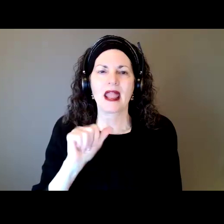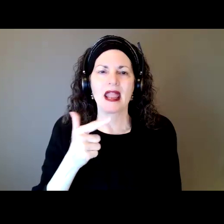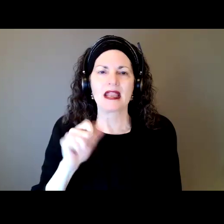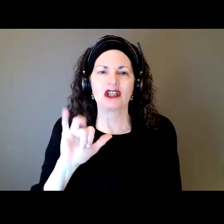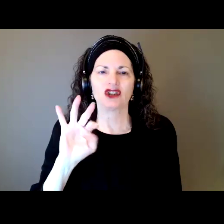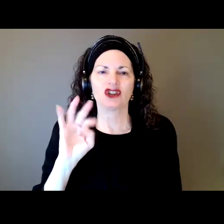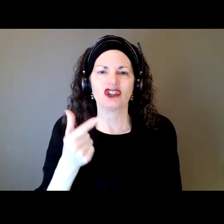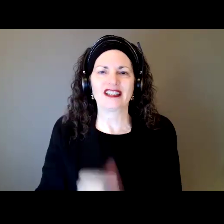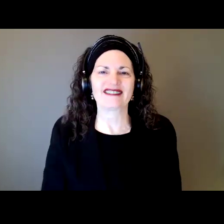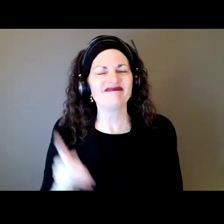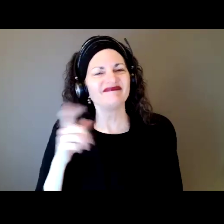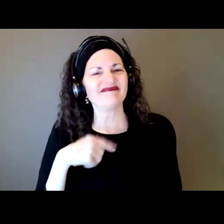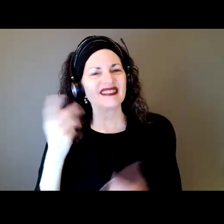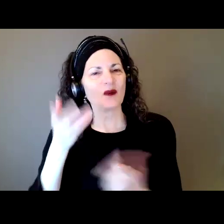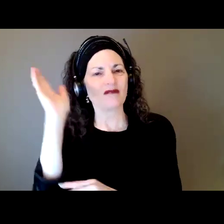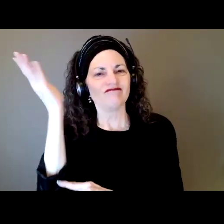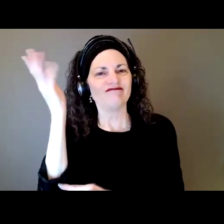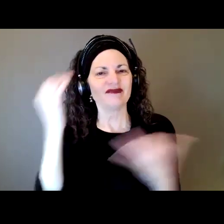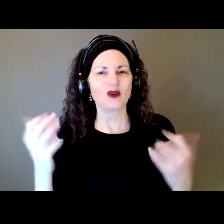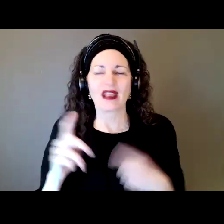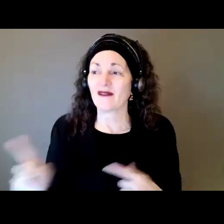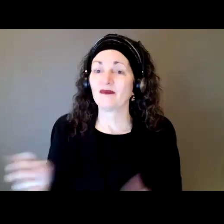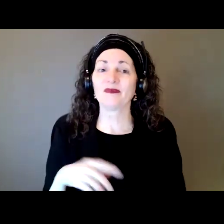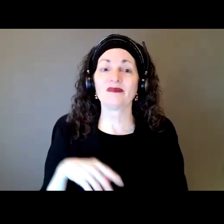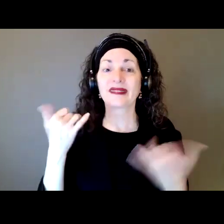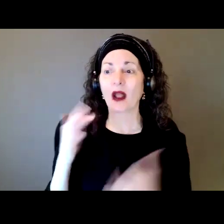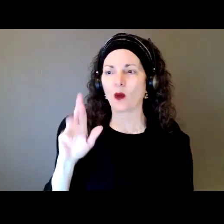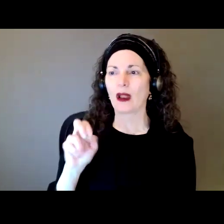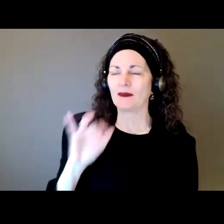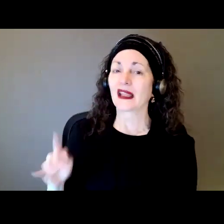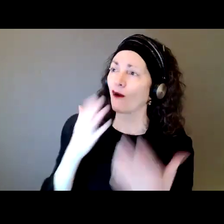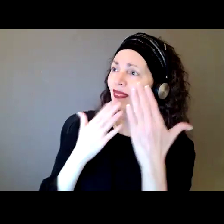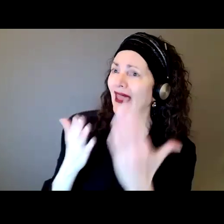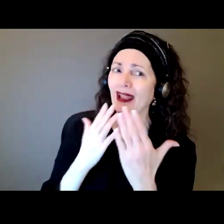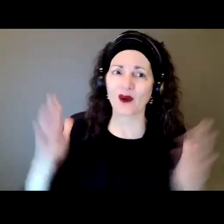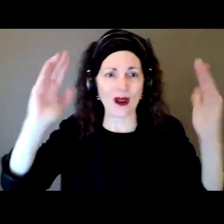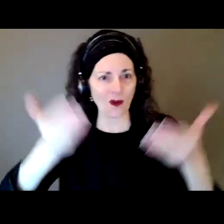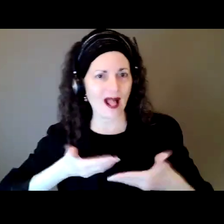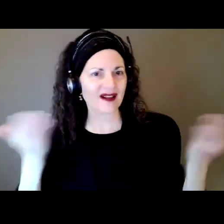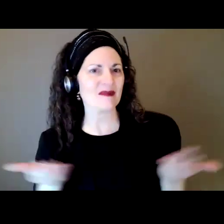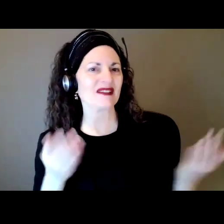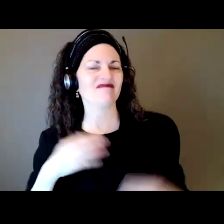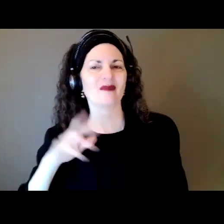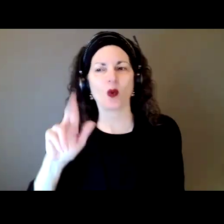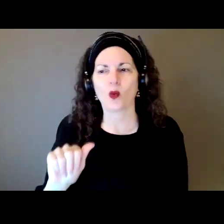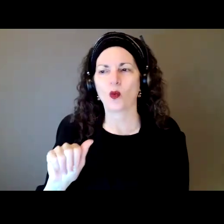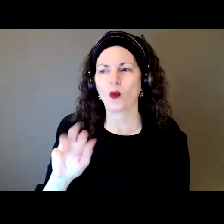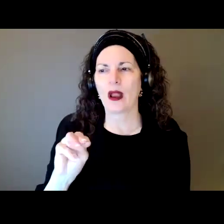Ramsey Alwin, National Council on Aging: Thank you and welcome to today's call. I'm Ramsey Alwin, president and CEO of the National Council on Aging.